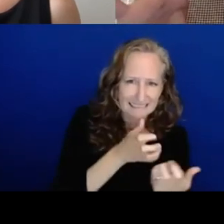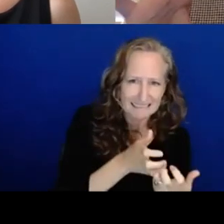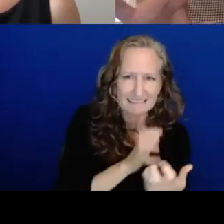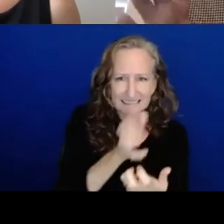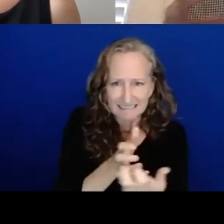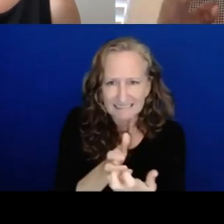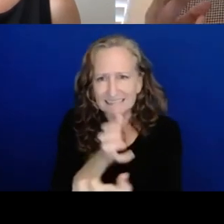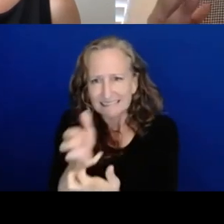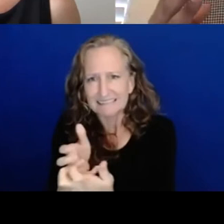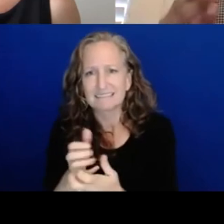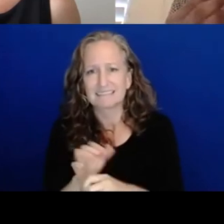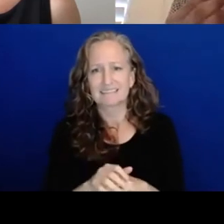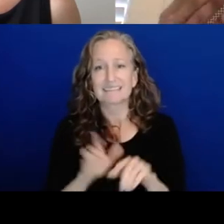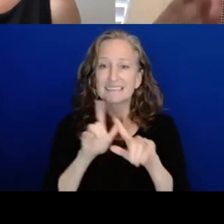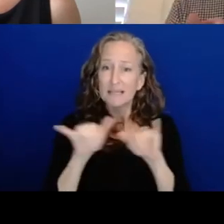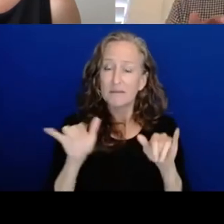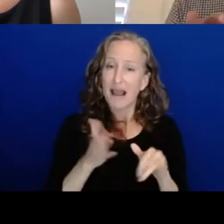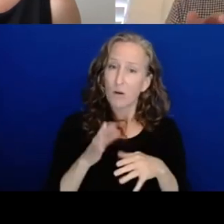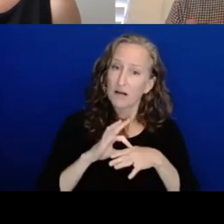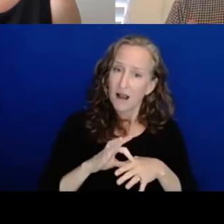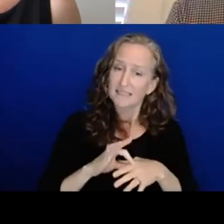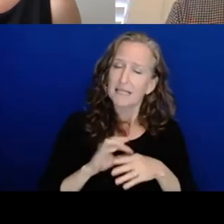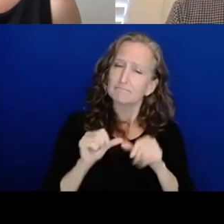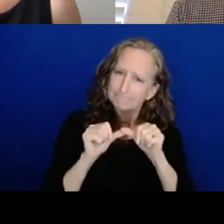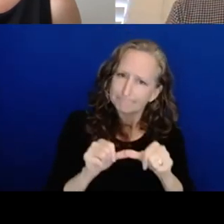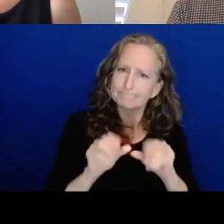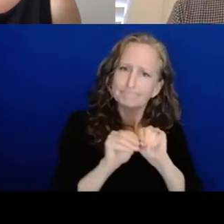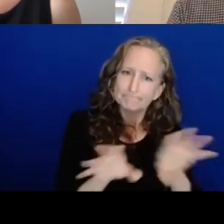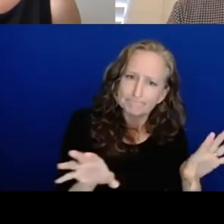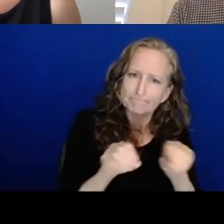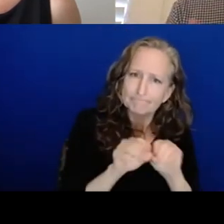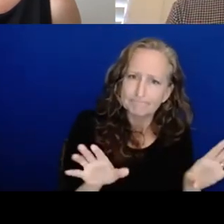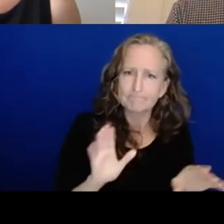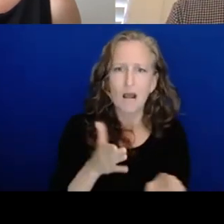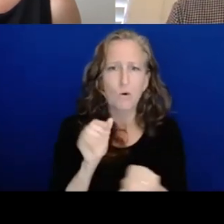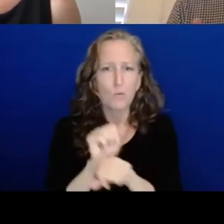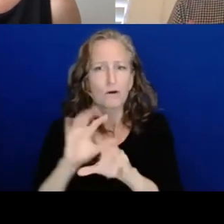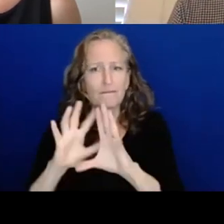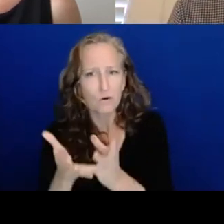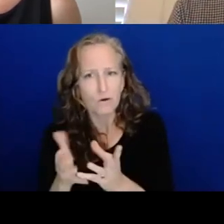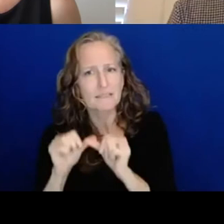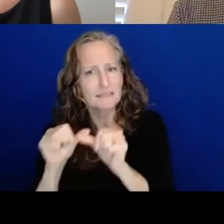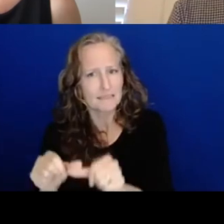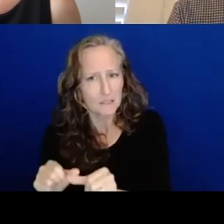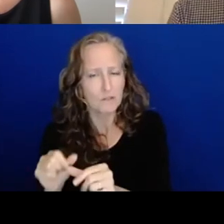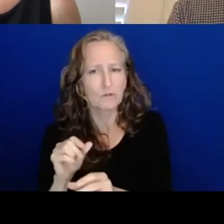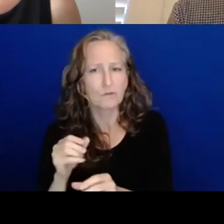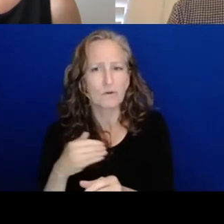same content virtually and still making sure that we're finding ways for our workforce to continue to engage. To continue to have the same social connections they were able